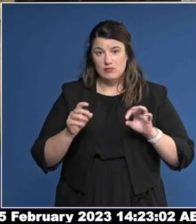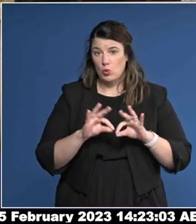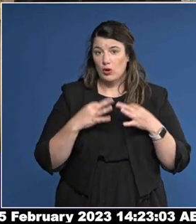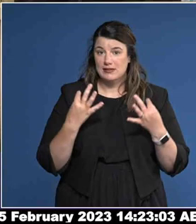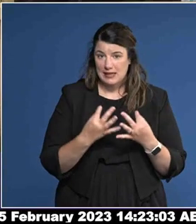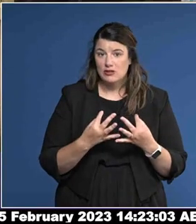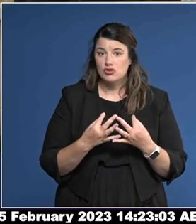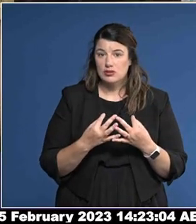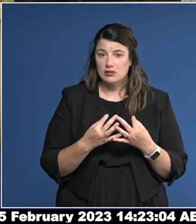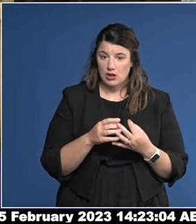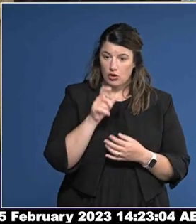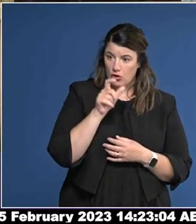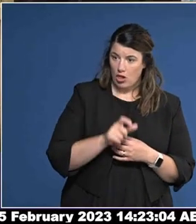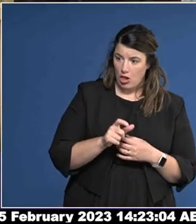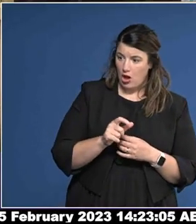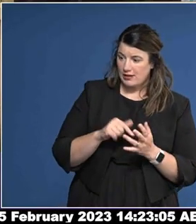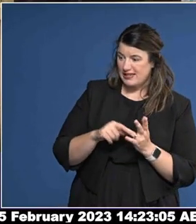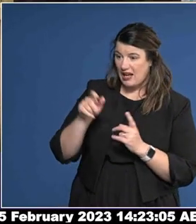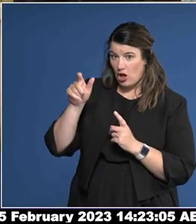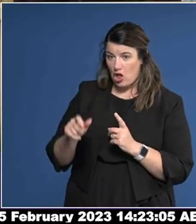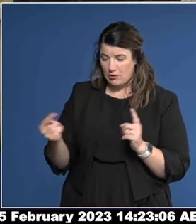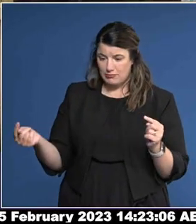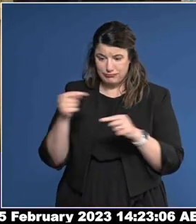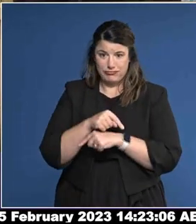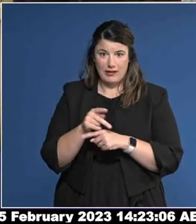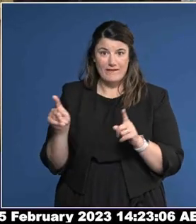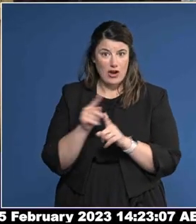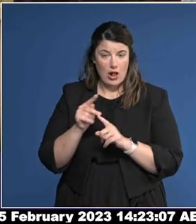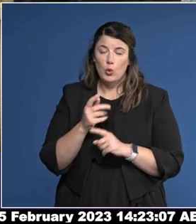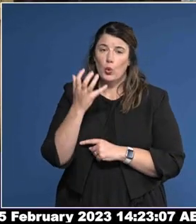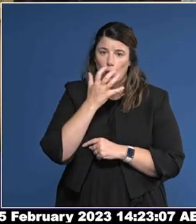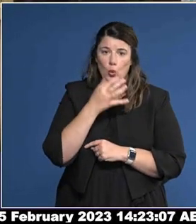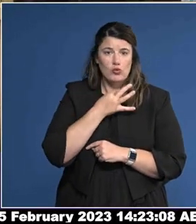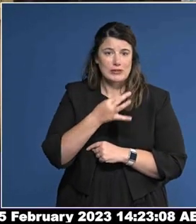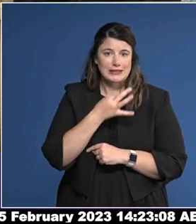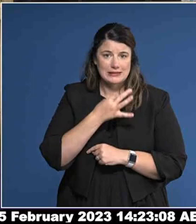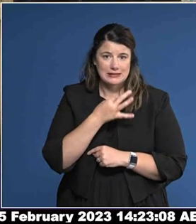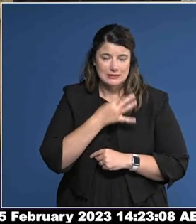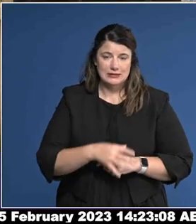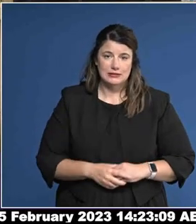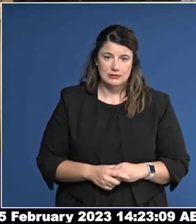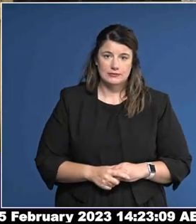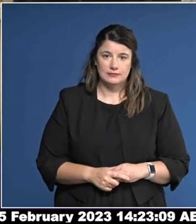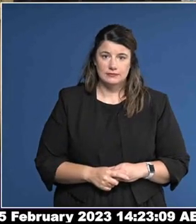client-to-client incidents is a very live risk, and how we work towards making changes